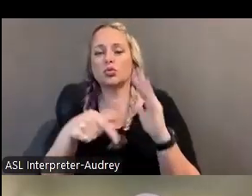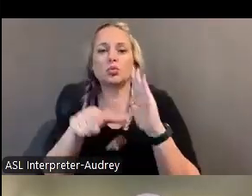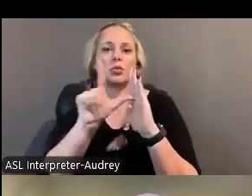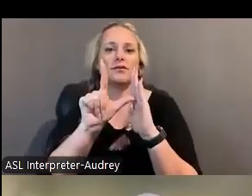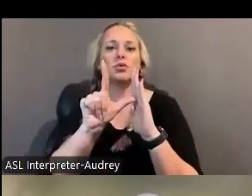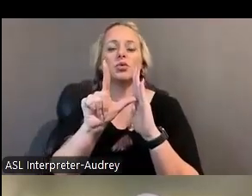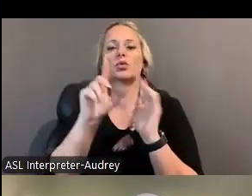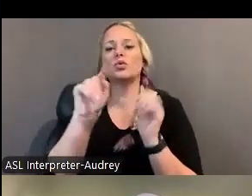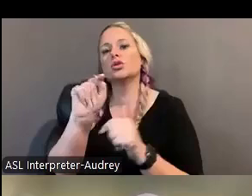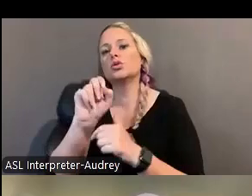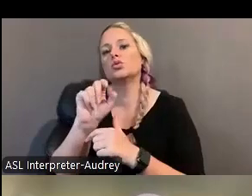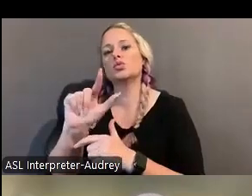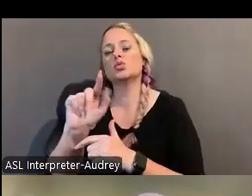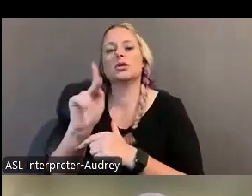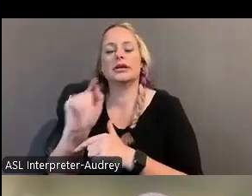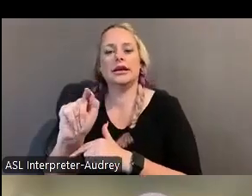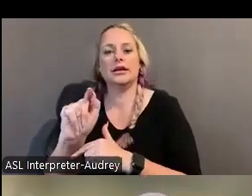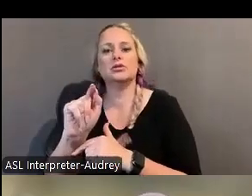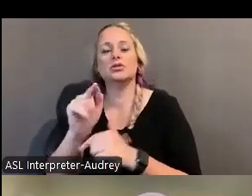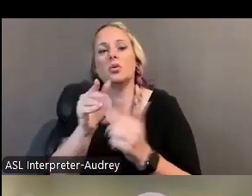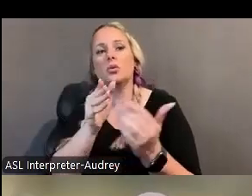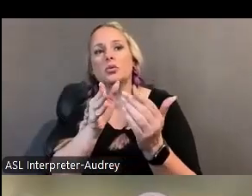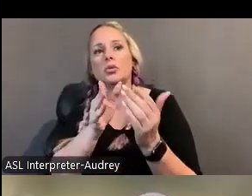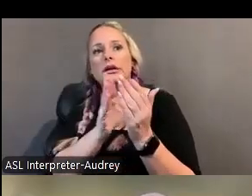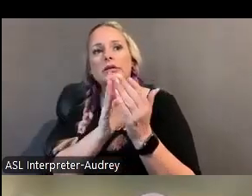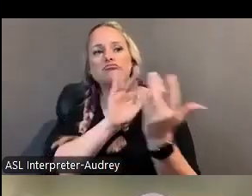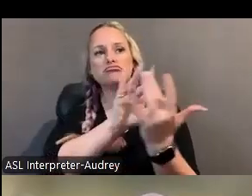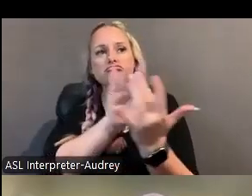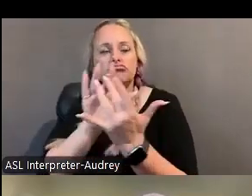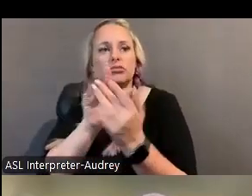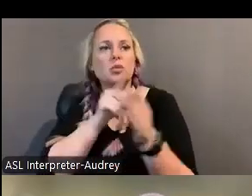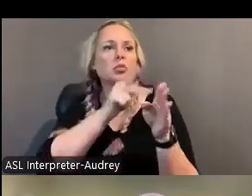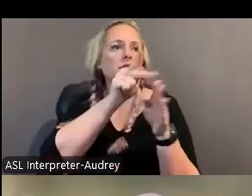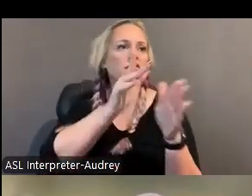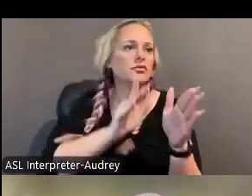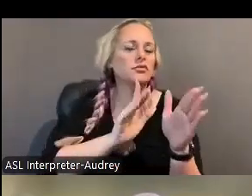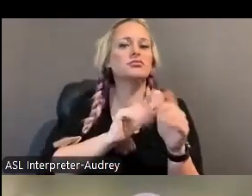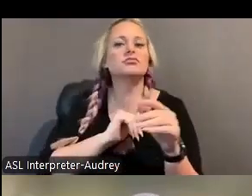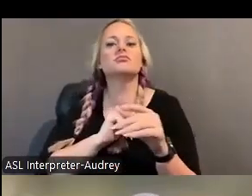per here, we tapped into our profession, personal networks, and we created a panel of reviewers to